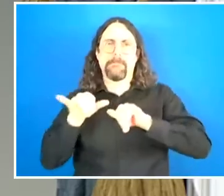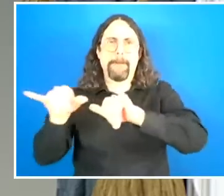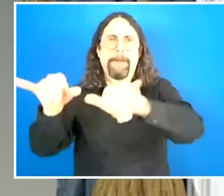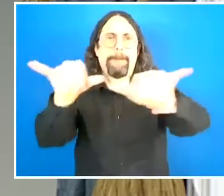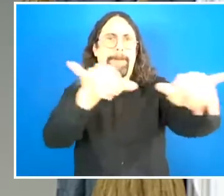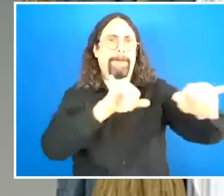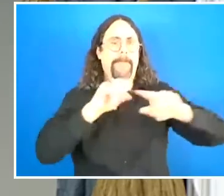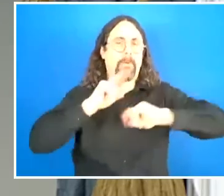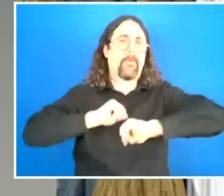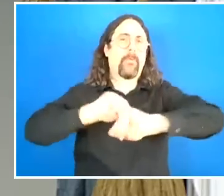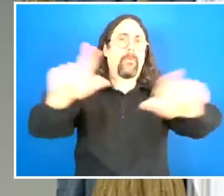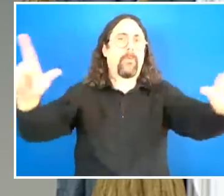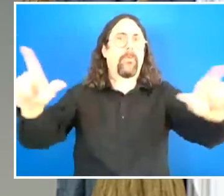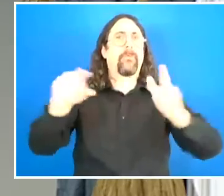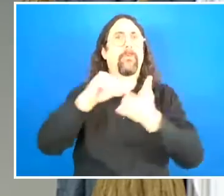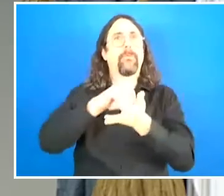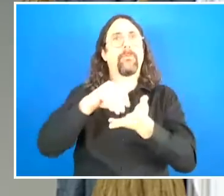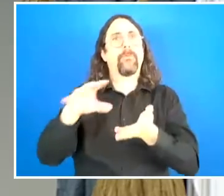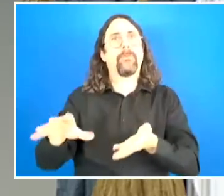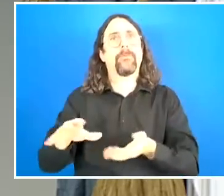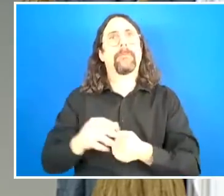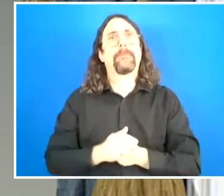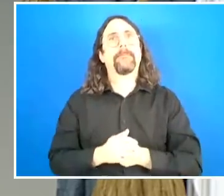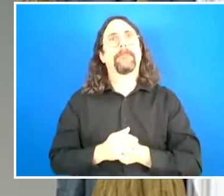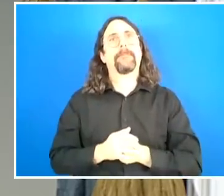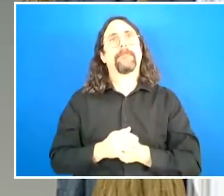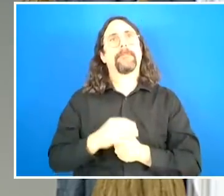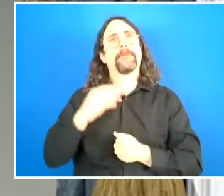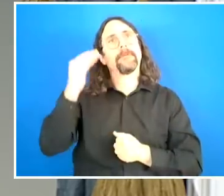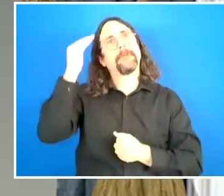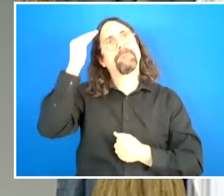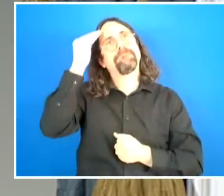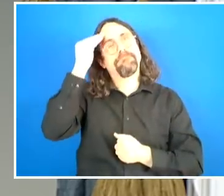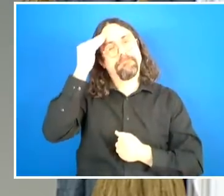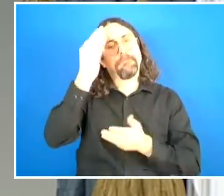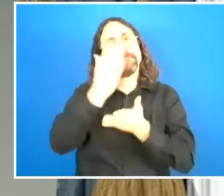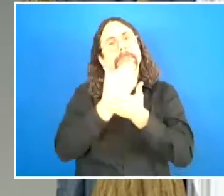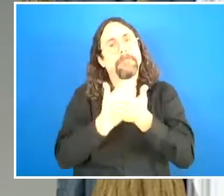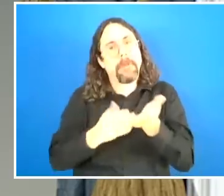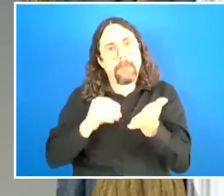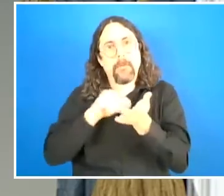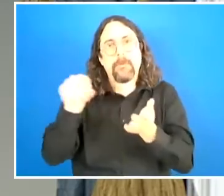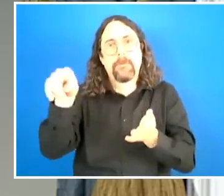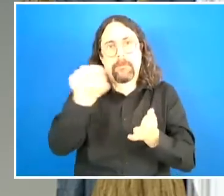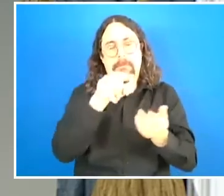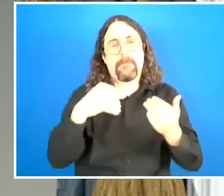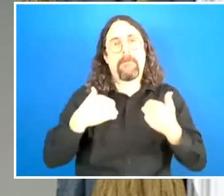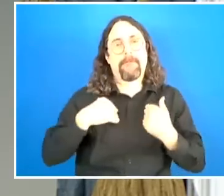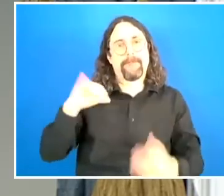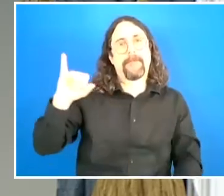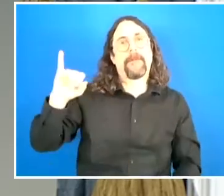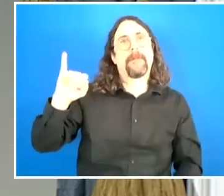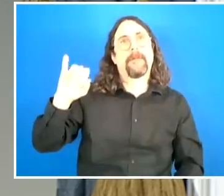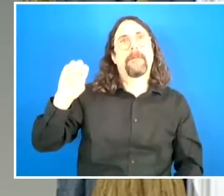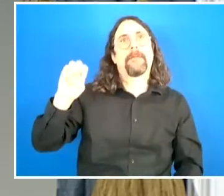STUDENTS. AS WE KNOW, STUDENTS WHHO AVE ALTERNATE ASSESSMNTES HAVE DIFFERENT